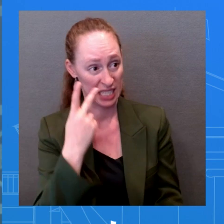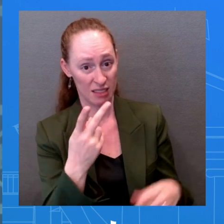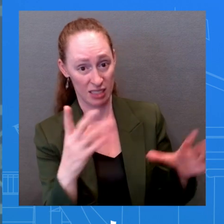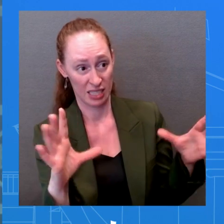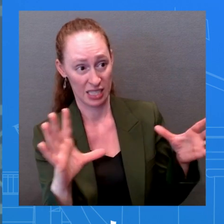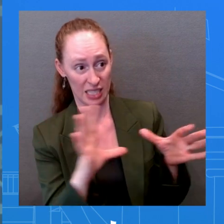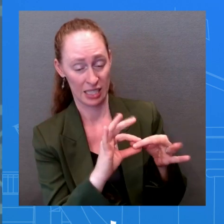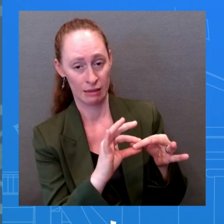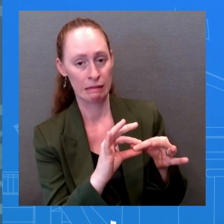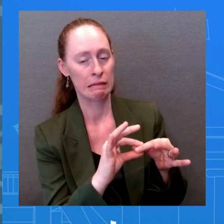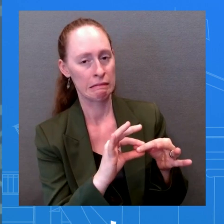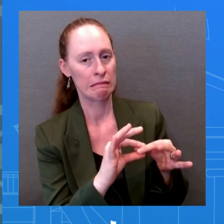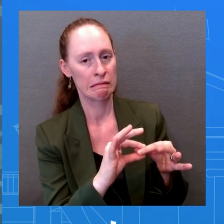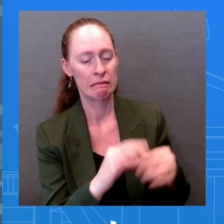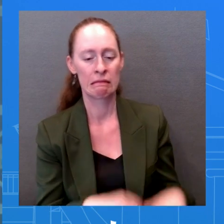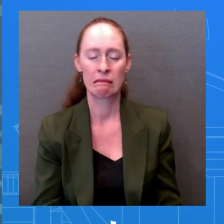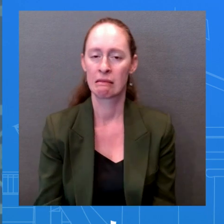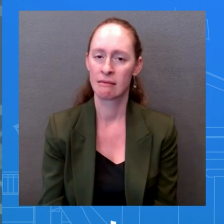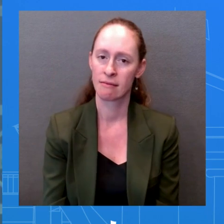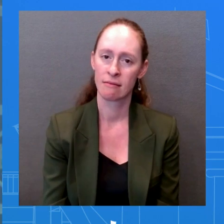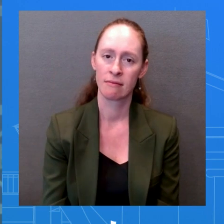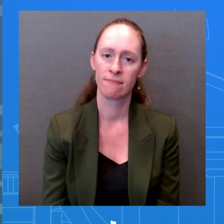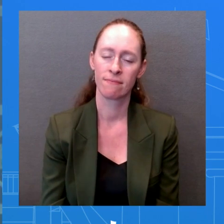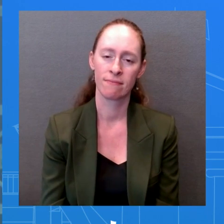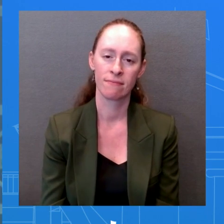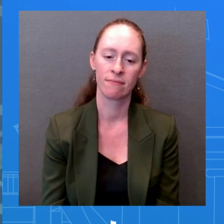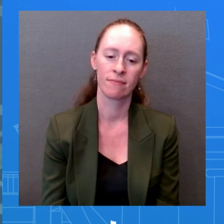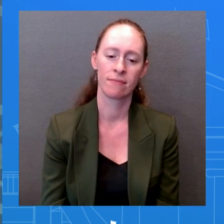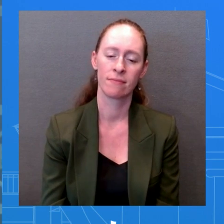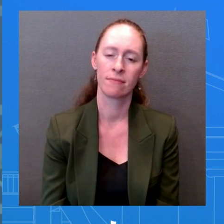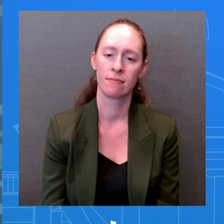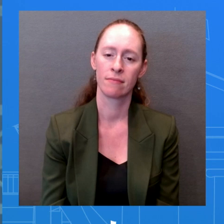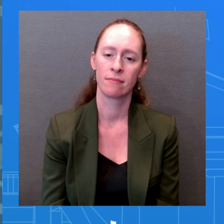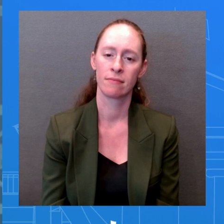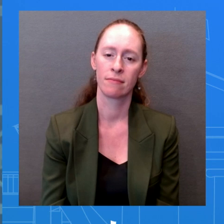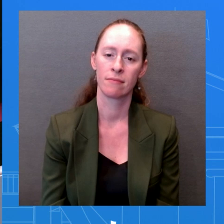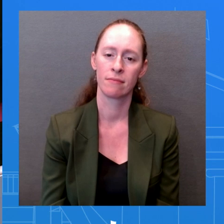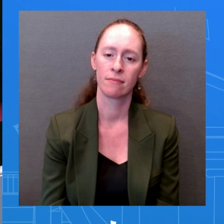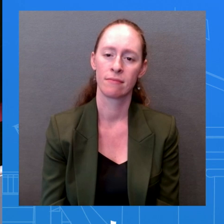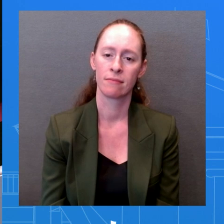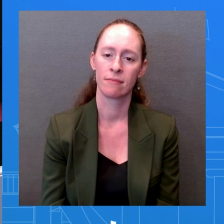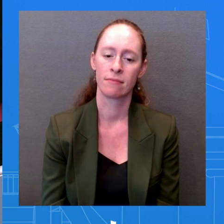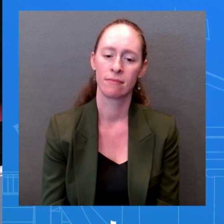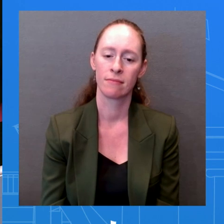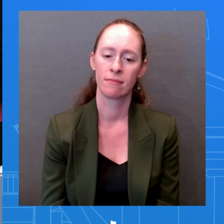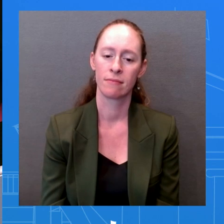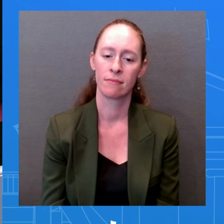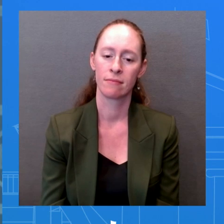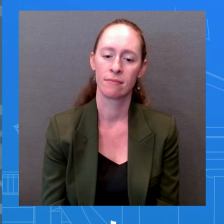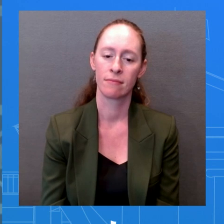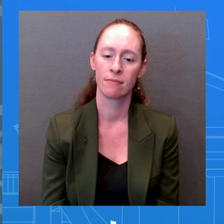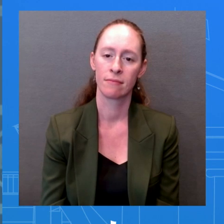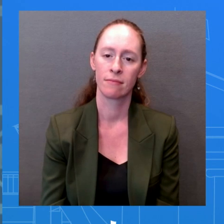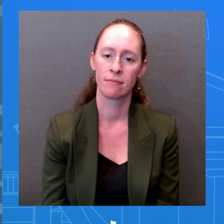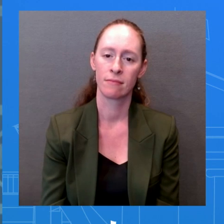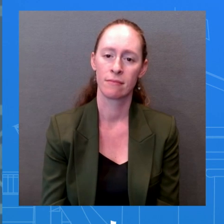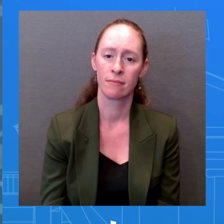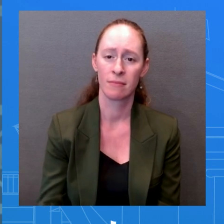The Press: Thank, Karine. Do you think that Americans believe that the border is secure? Ms. Jean-Pierre: What I can tell you